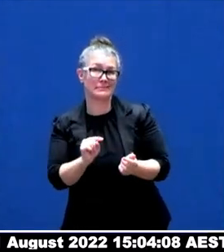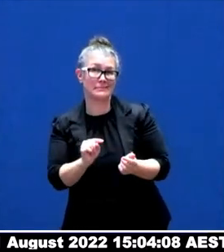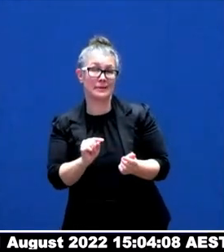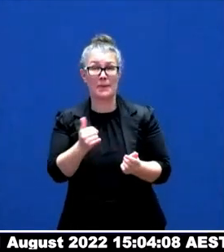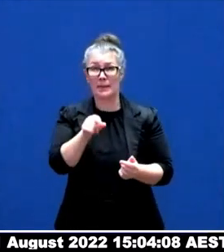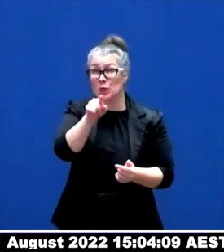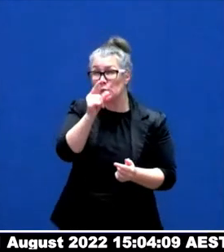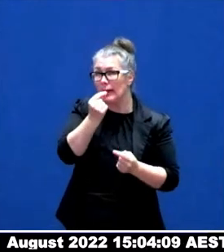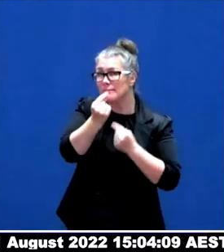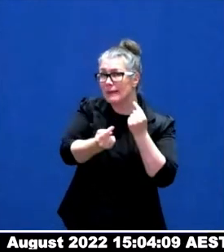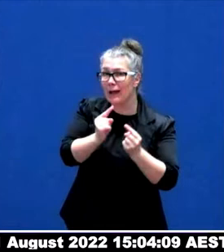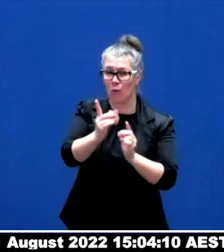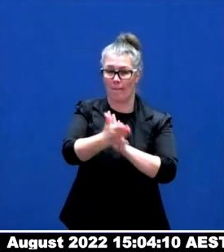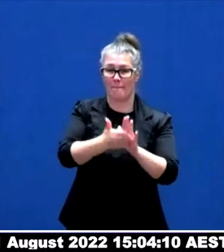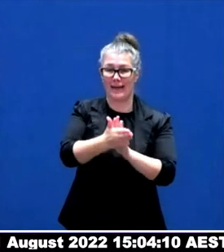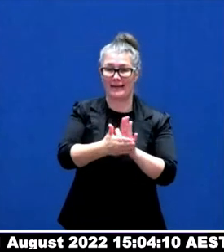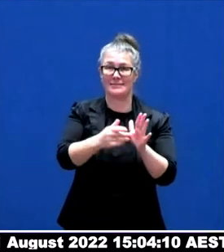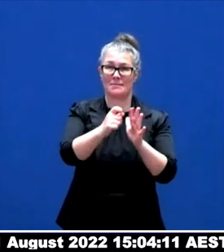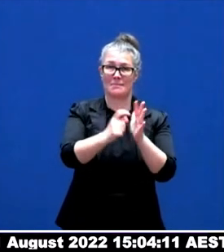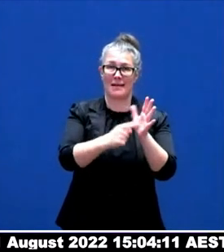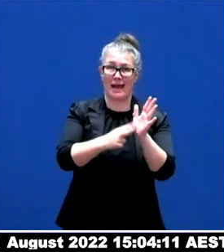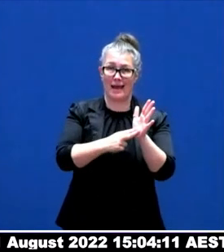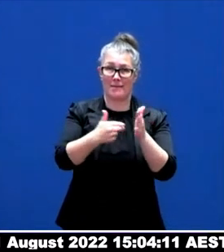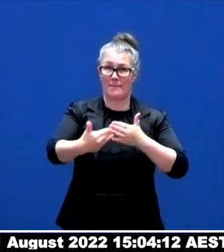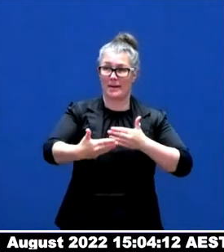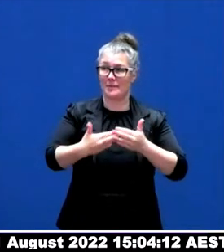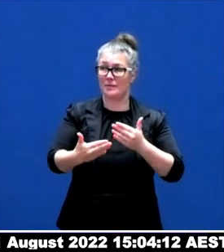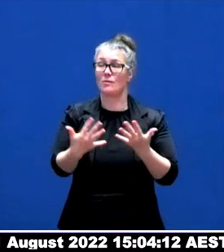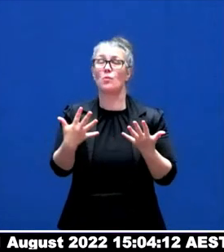So there's three types of way a participant could manage their plan.